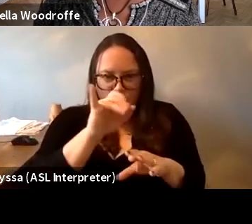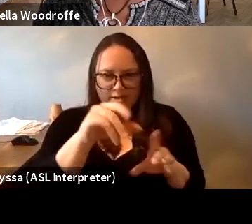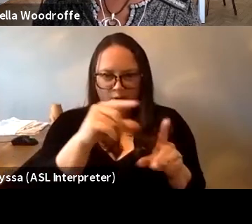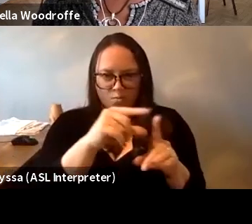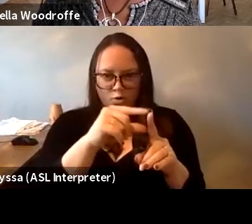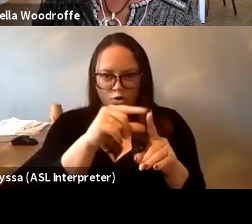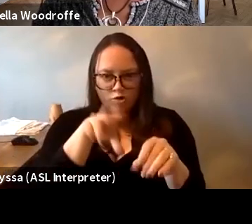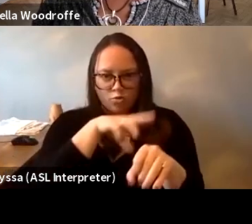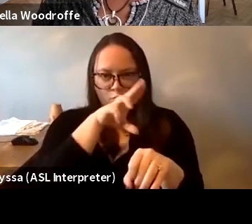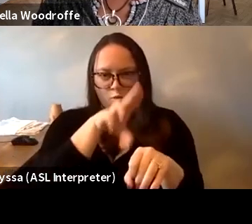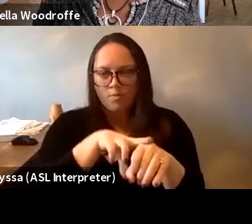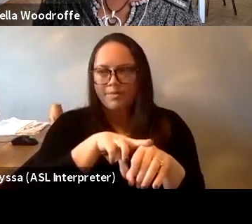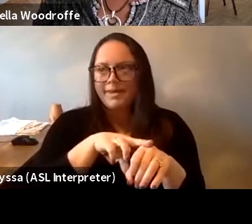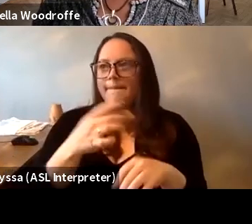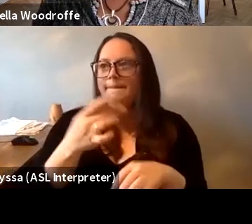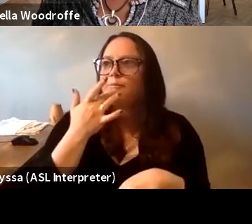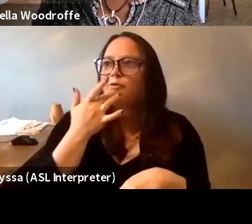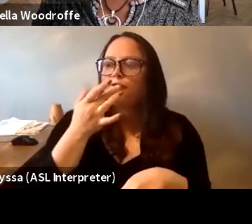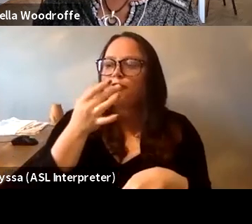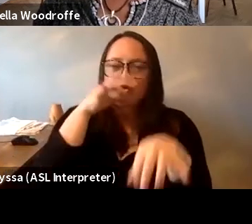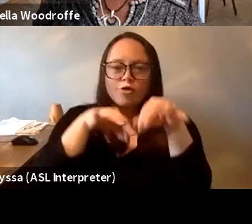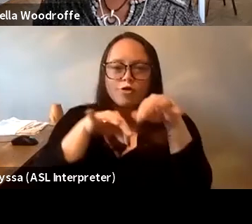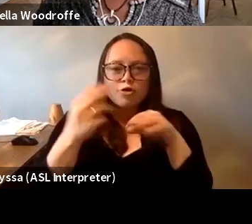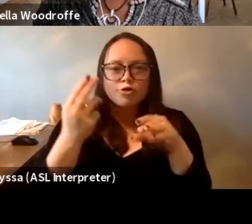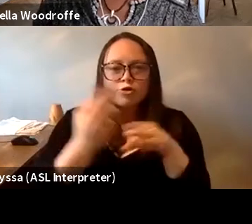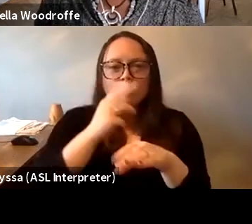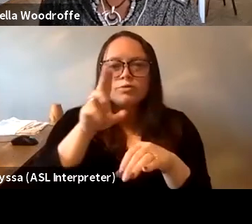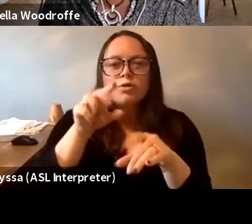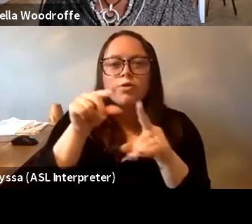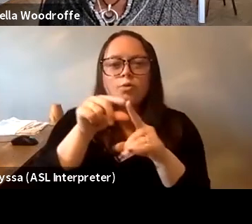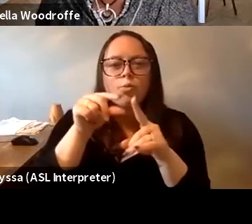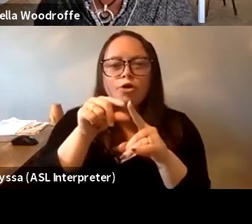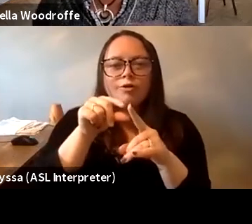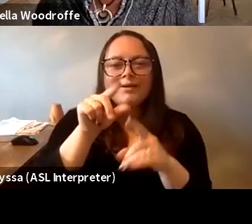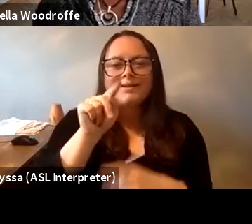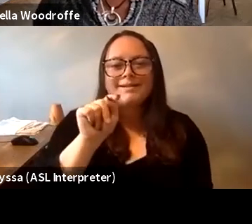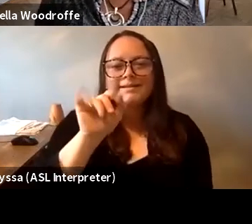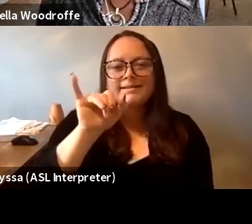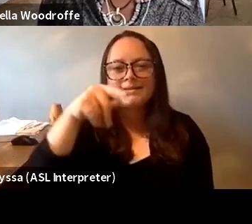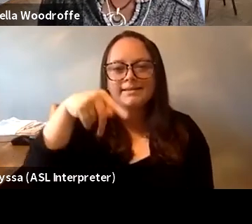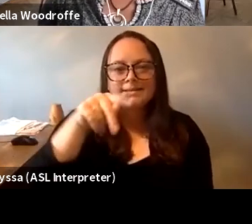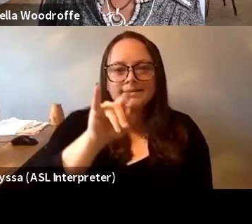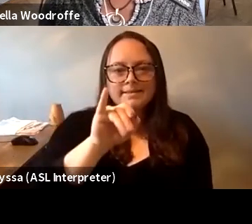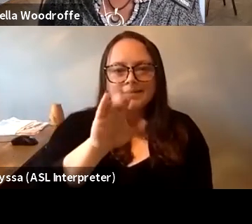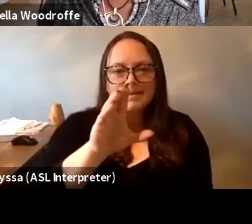typical. Um, but you know, if we, and that's, that's great.